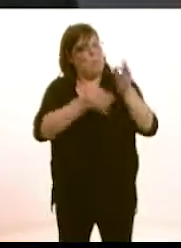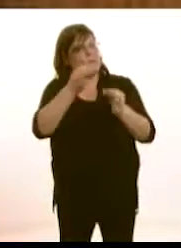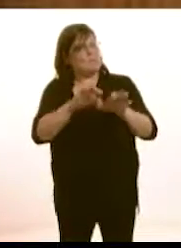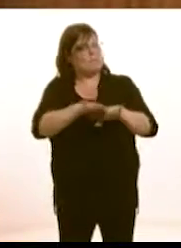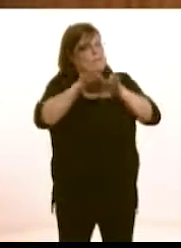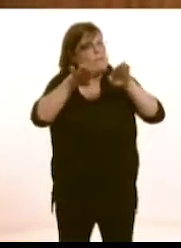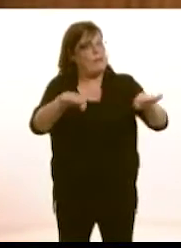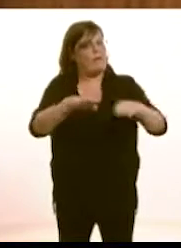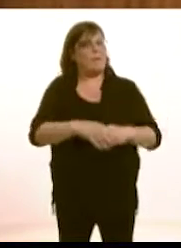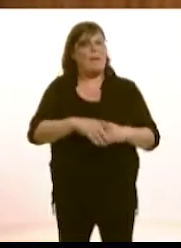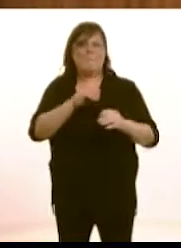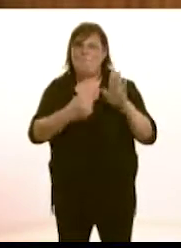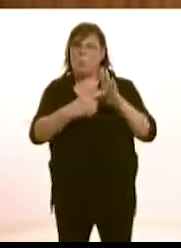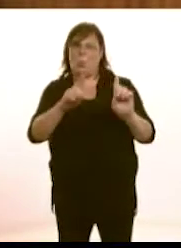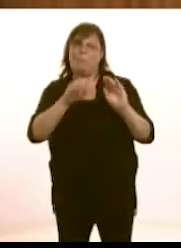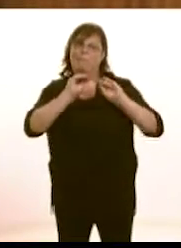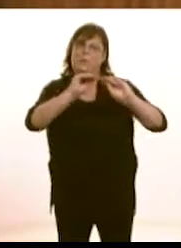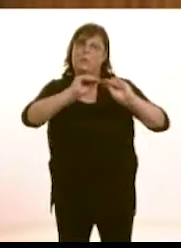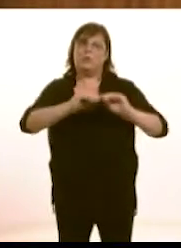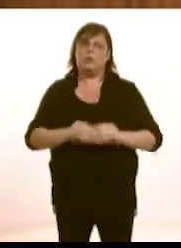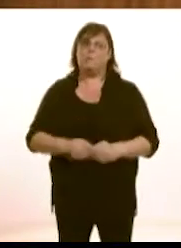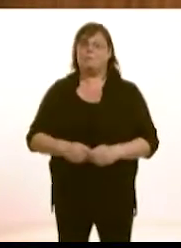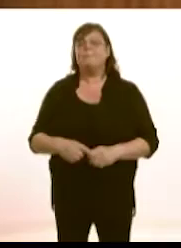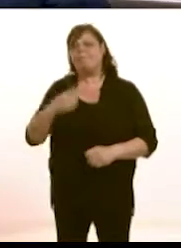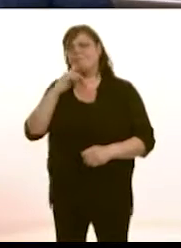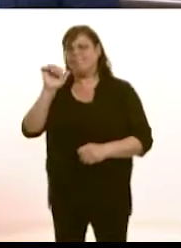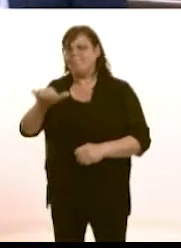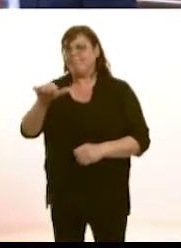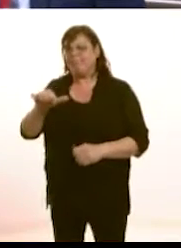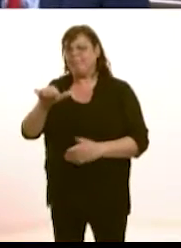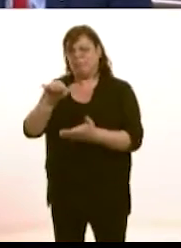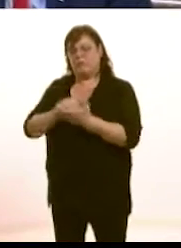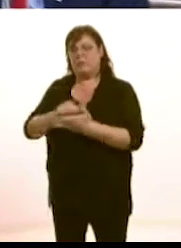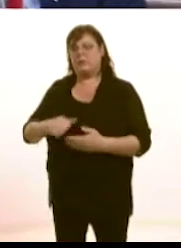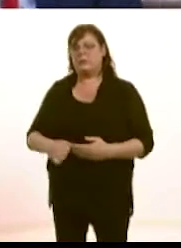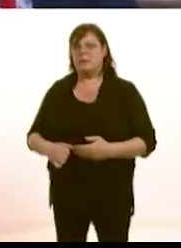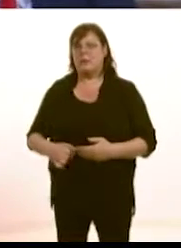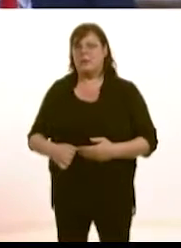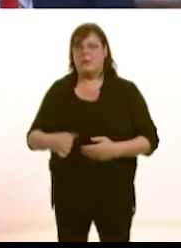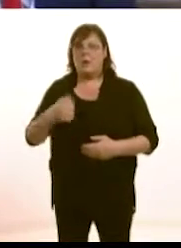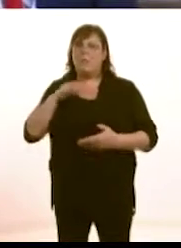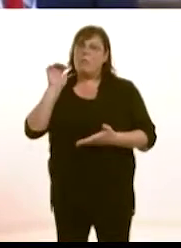Carwyn Jones: It is absolutely key to it. When I meet people on the doorstep and they tell me that they donít vote, I ask them